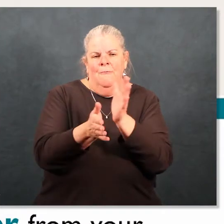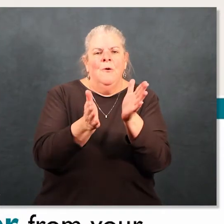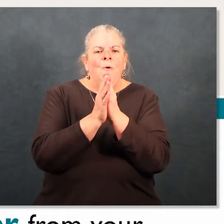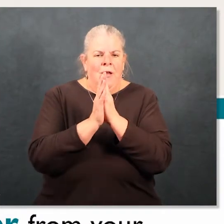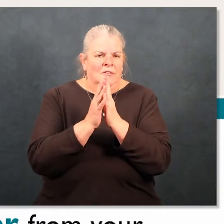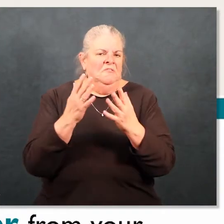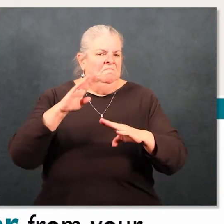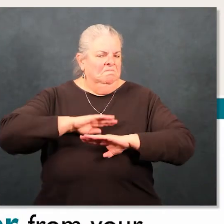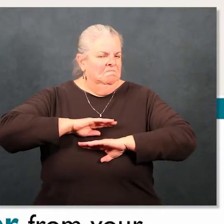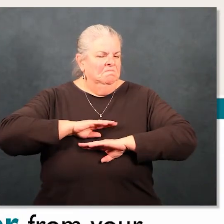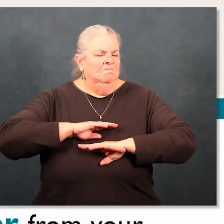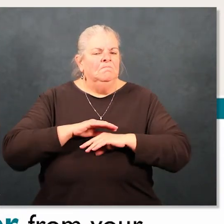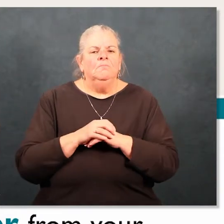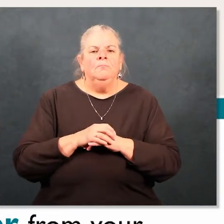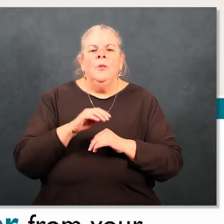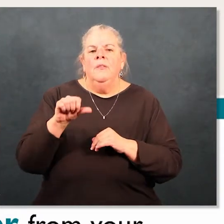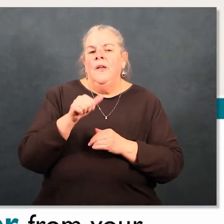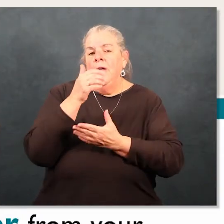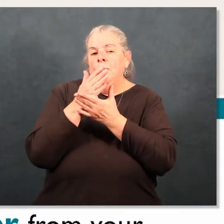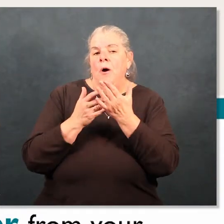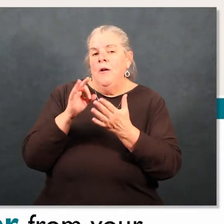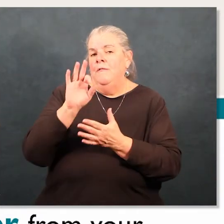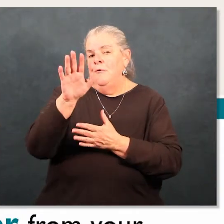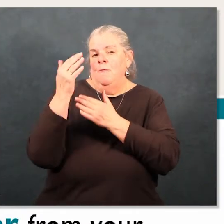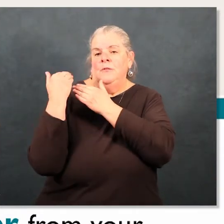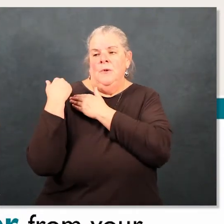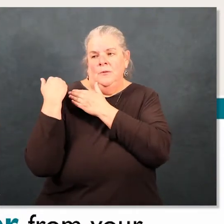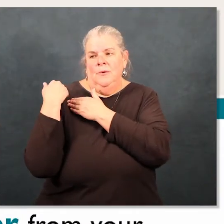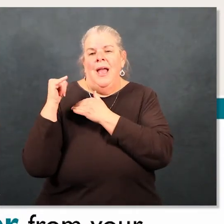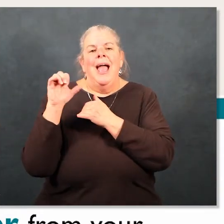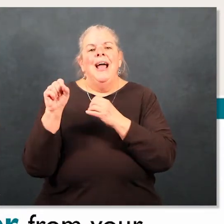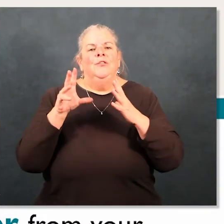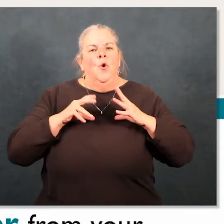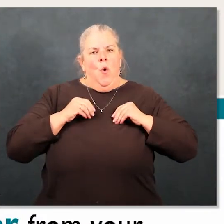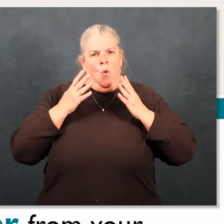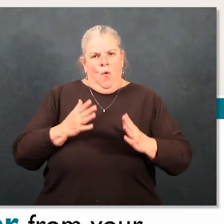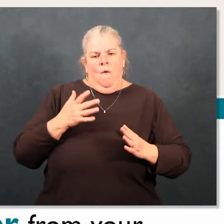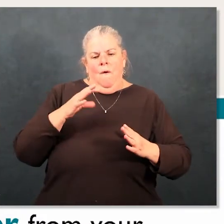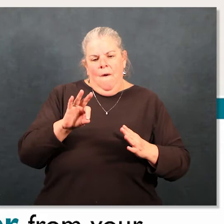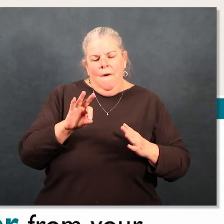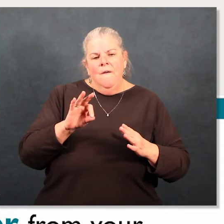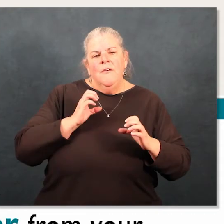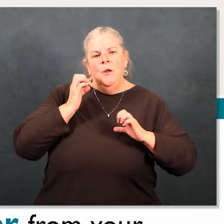of what your responsibility is as an owner of an emotional support animal